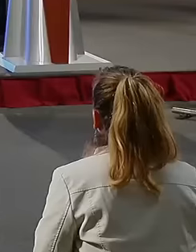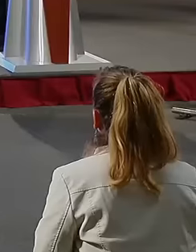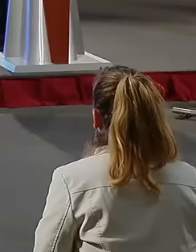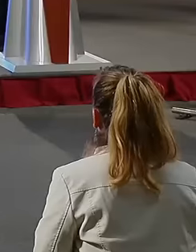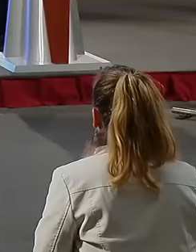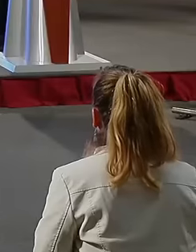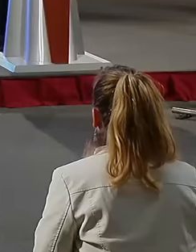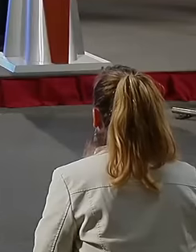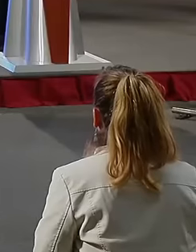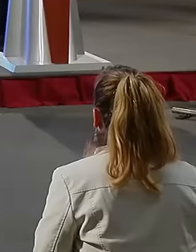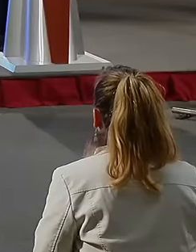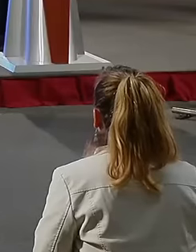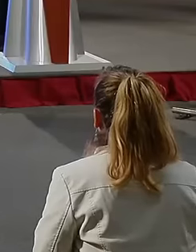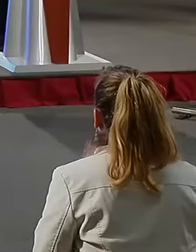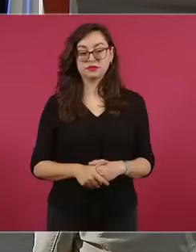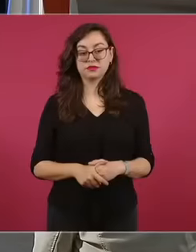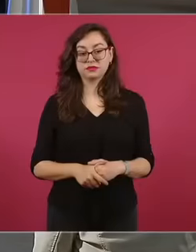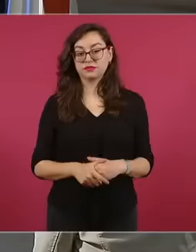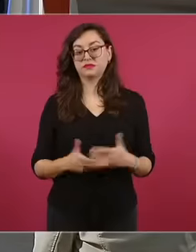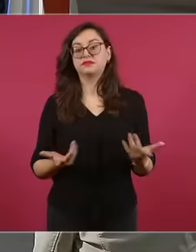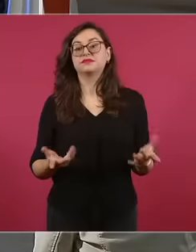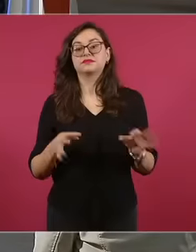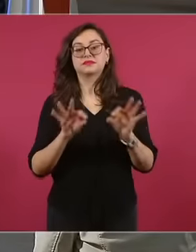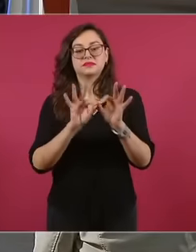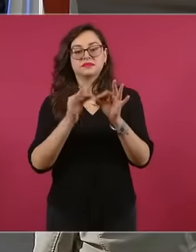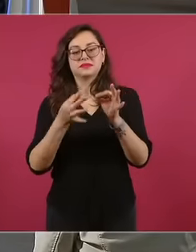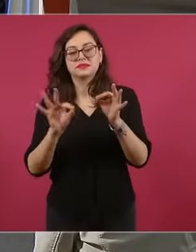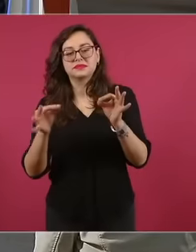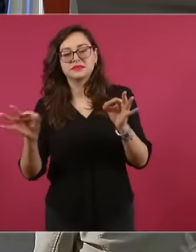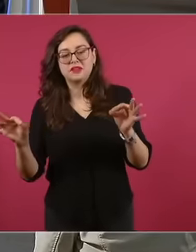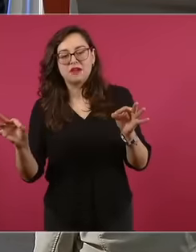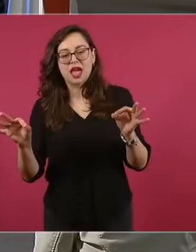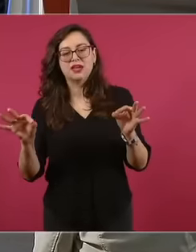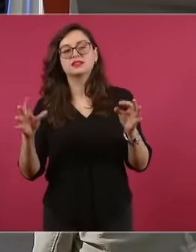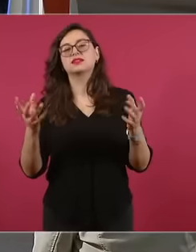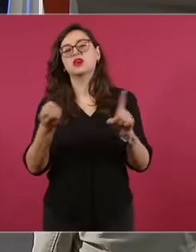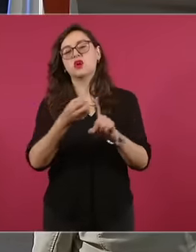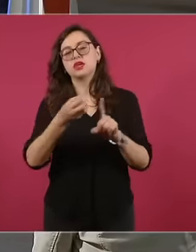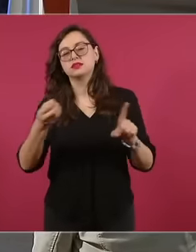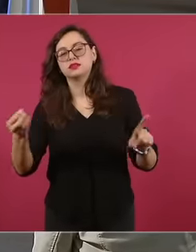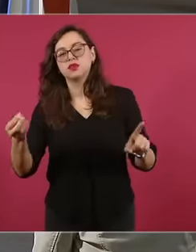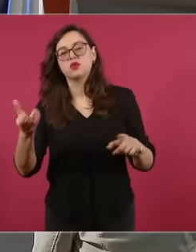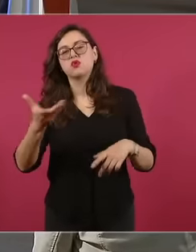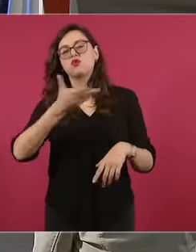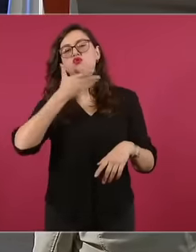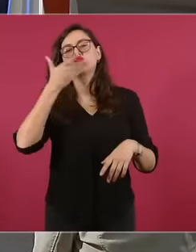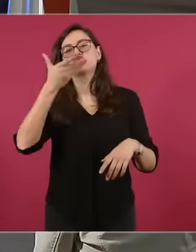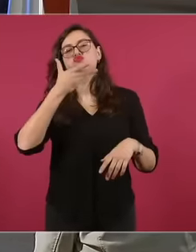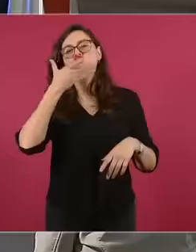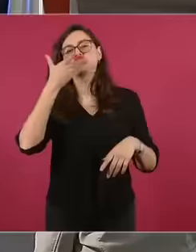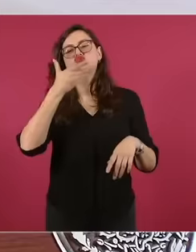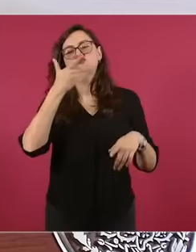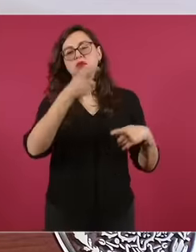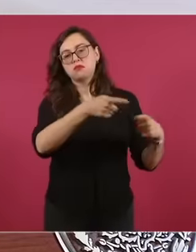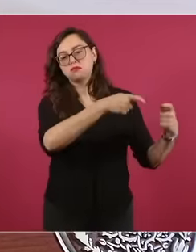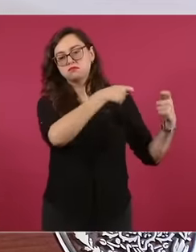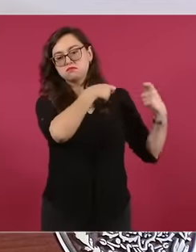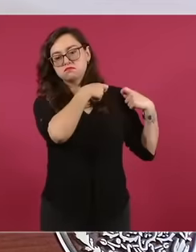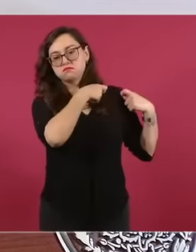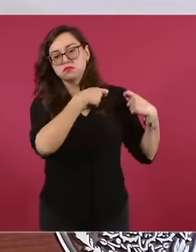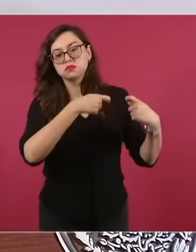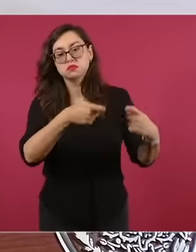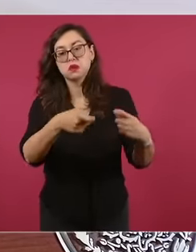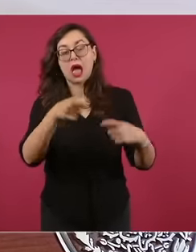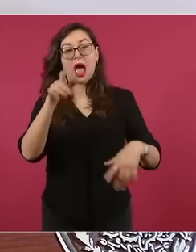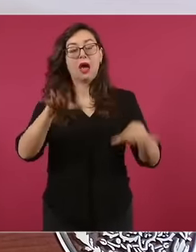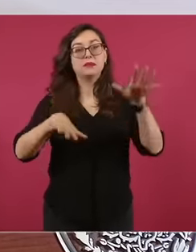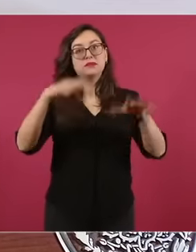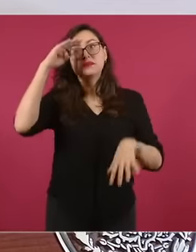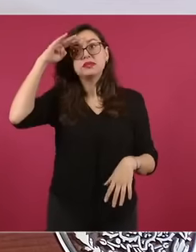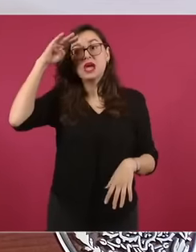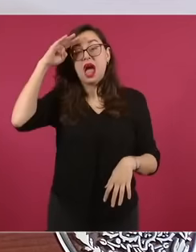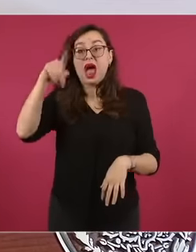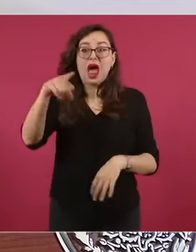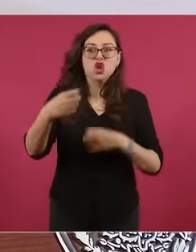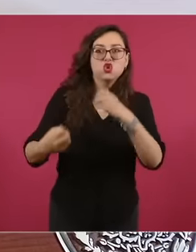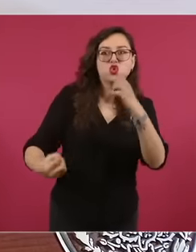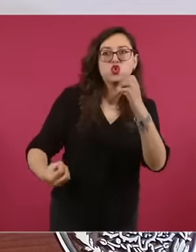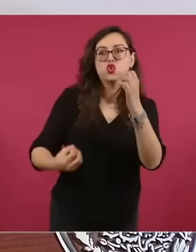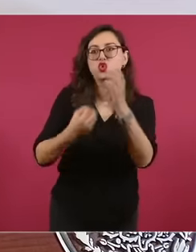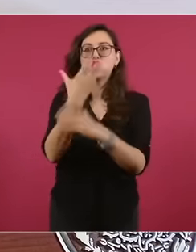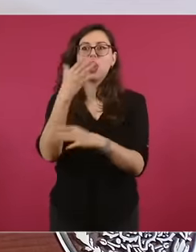that These are phrases from recent current politicians or for the first